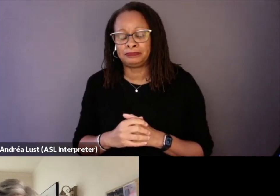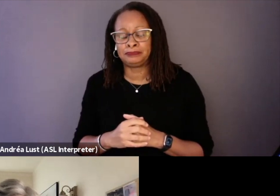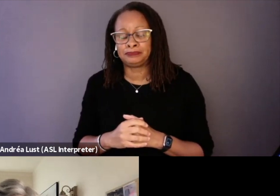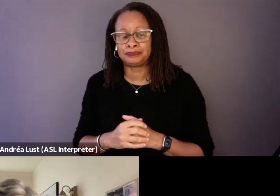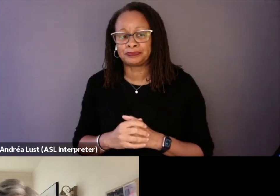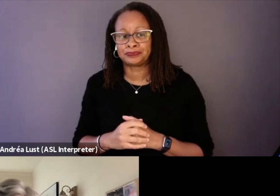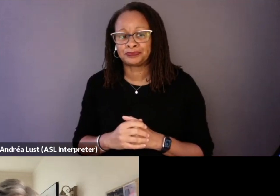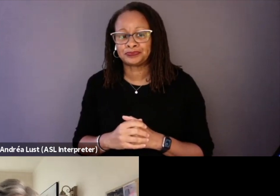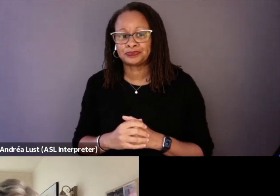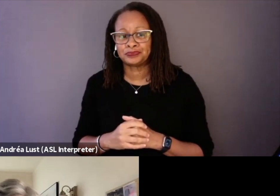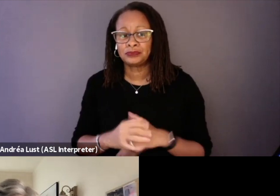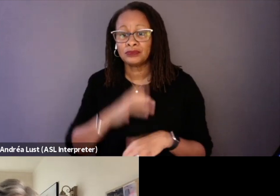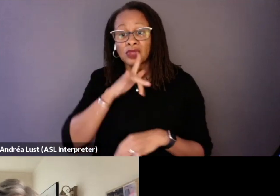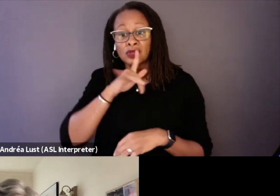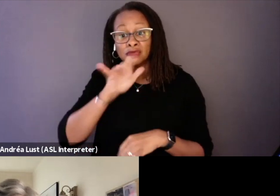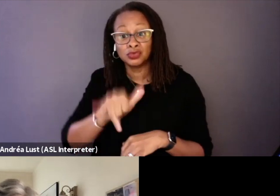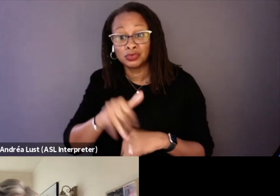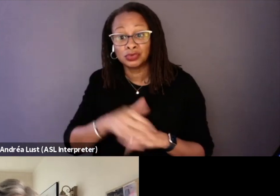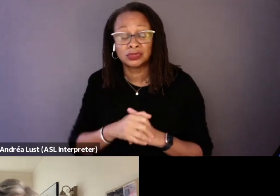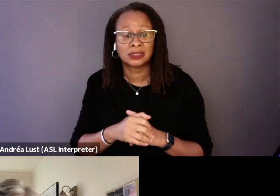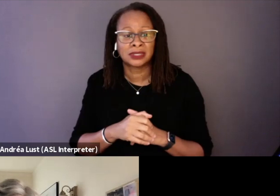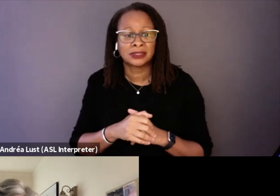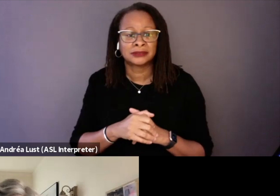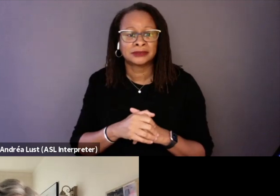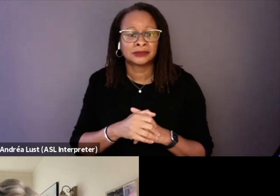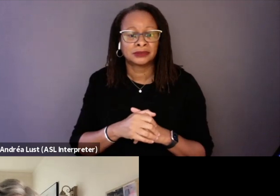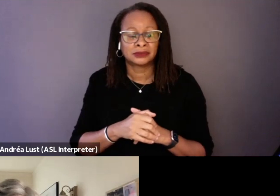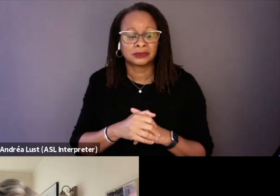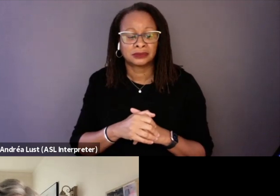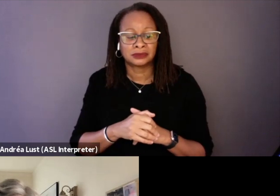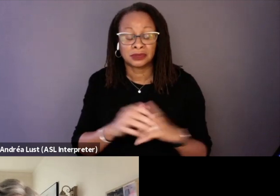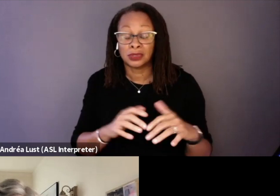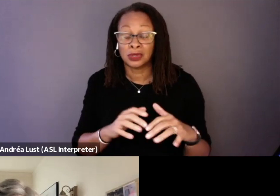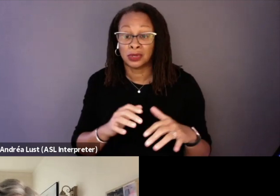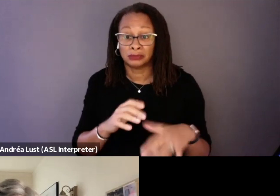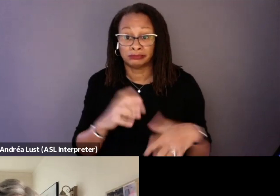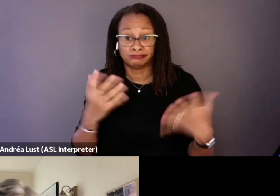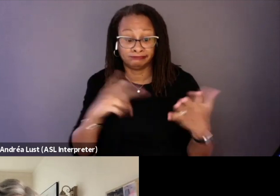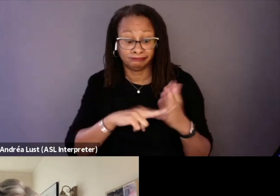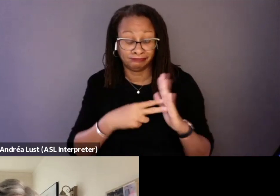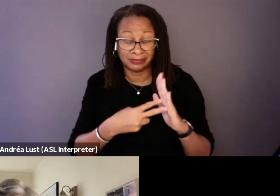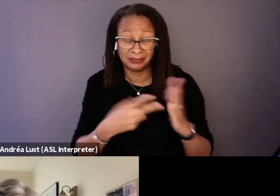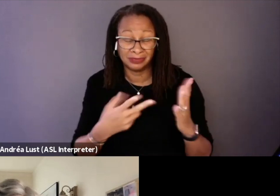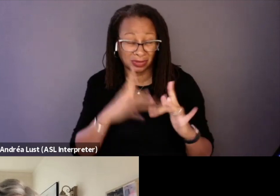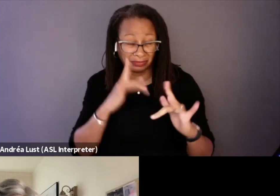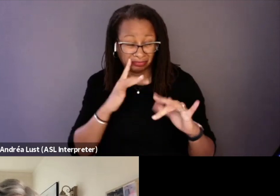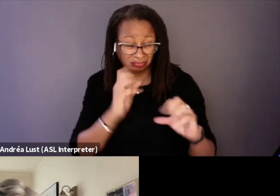But what truly, you know, I mean... those were realizations, but what truly drew me in were other things.